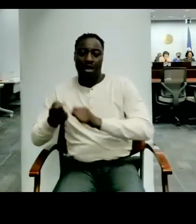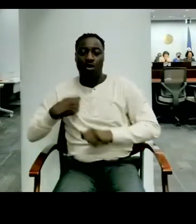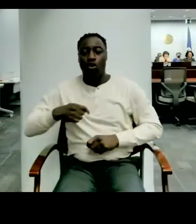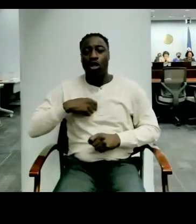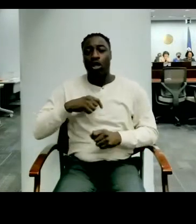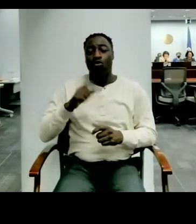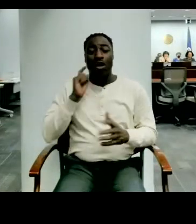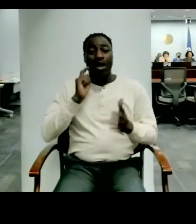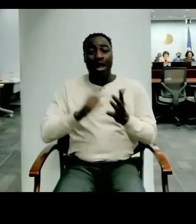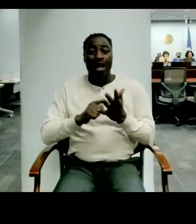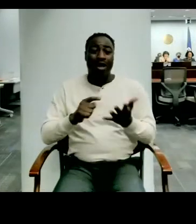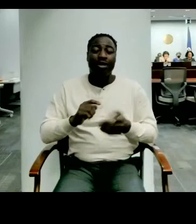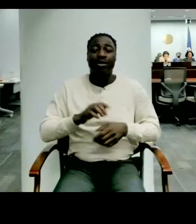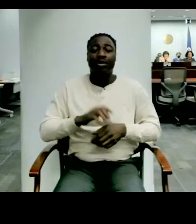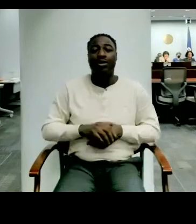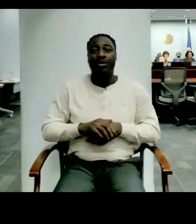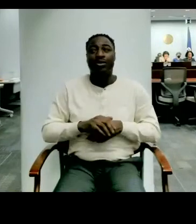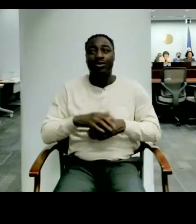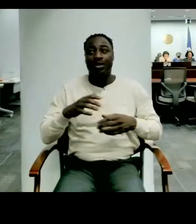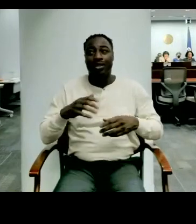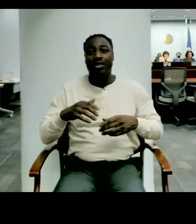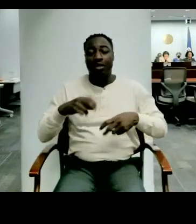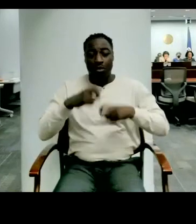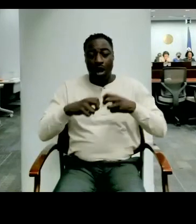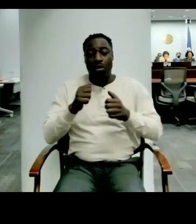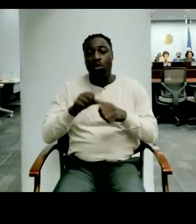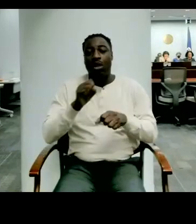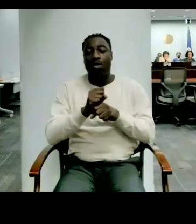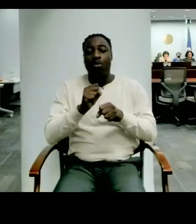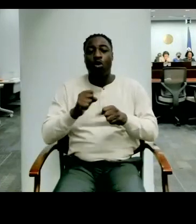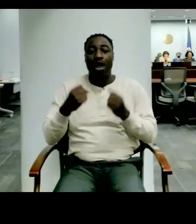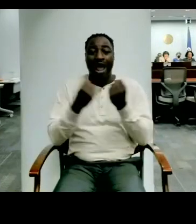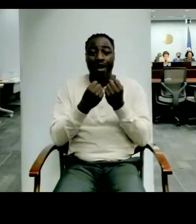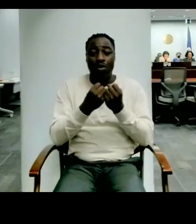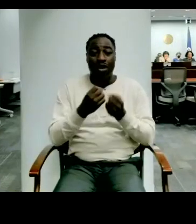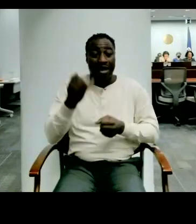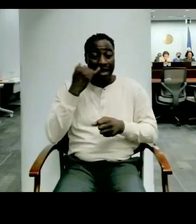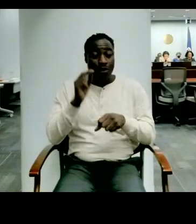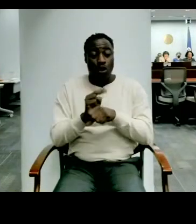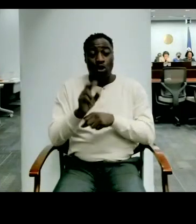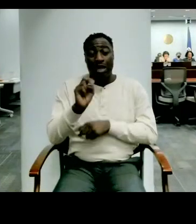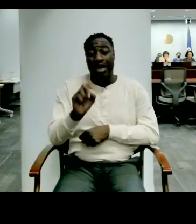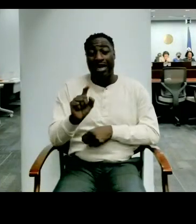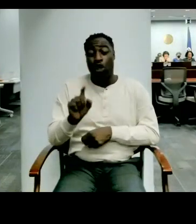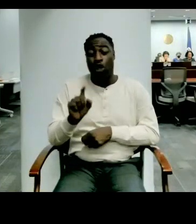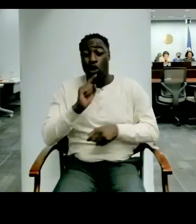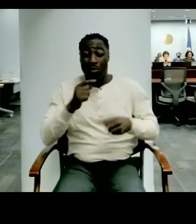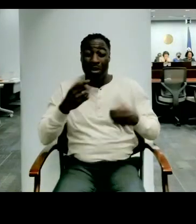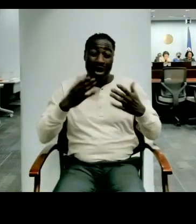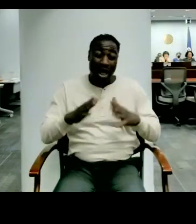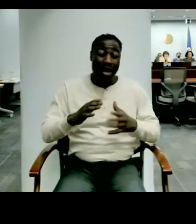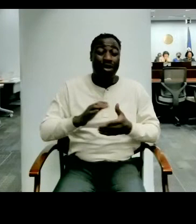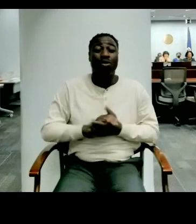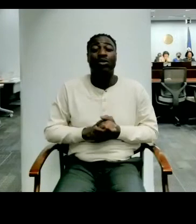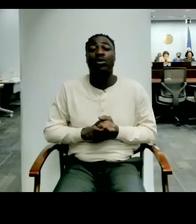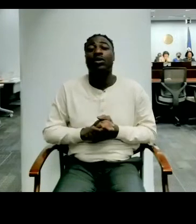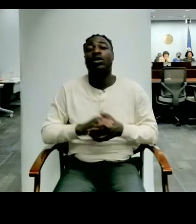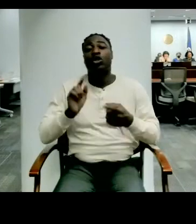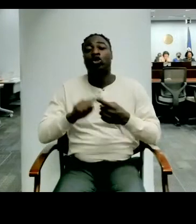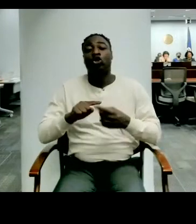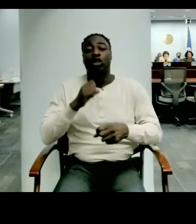a tension between advocates under whether it should be permitted to protect privacy